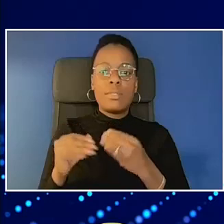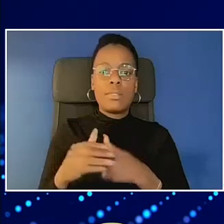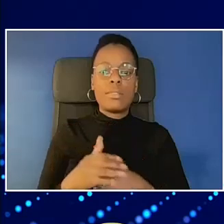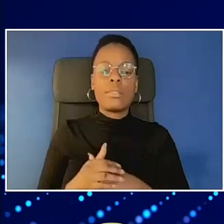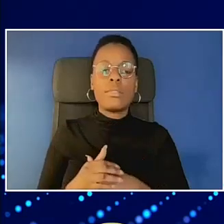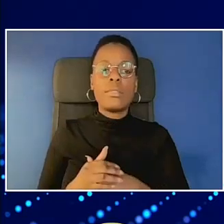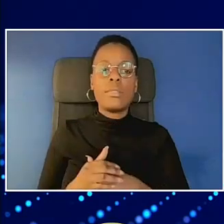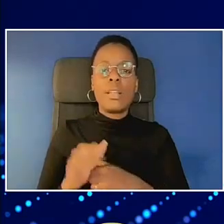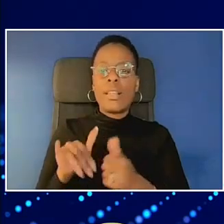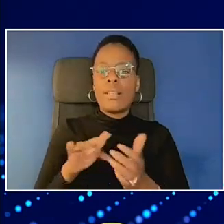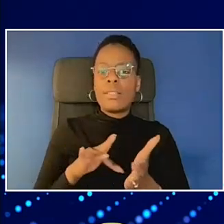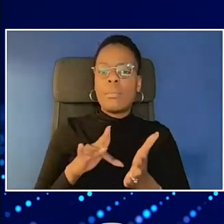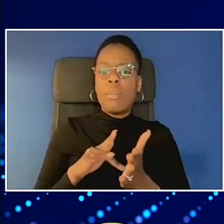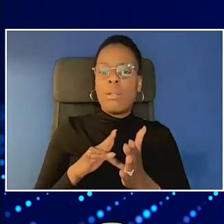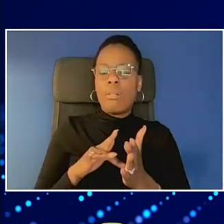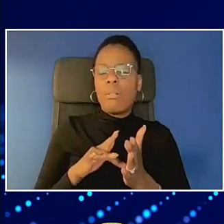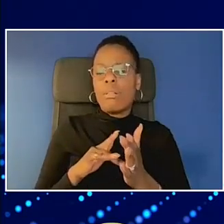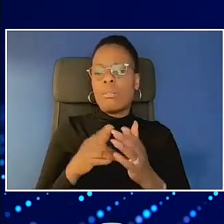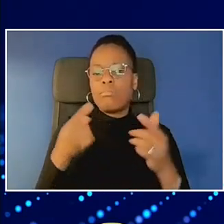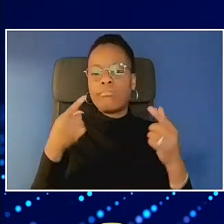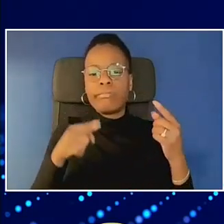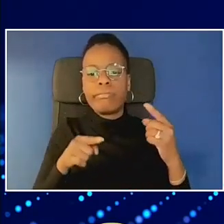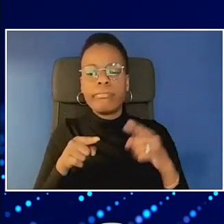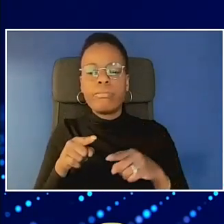ground between where we were asked to be